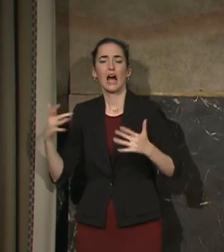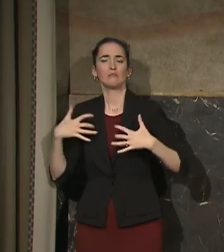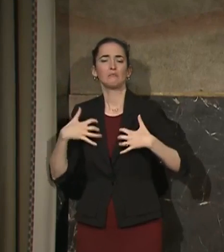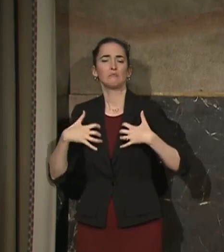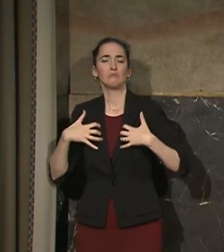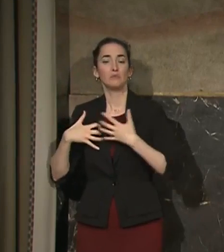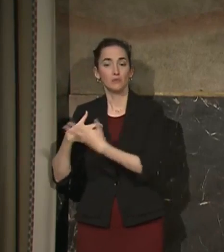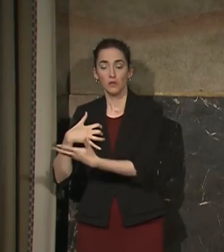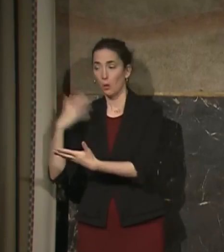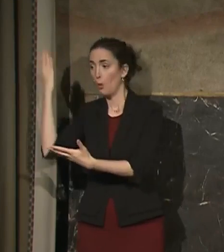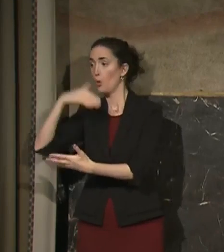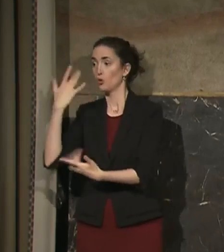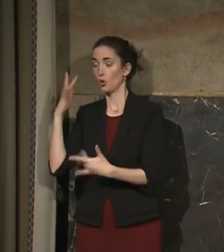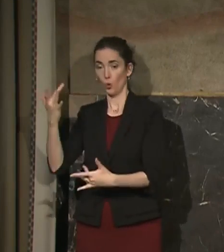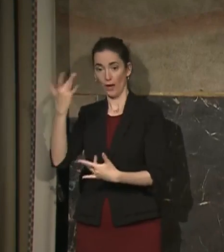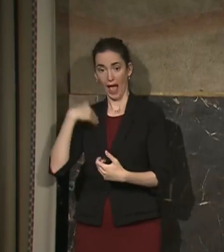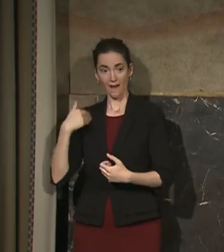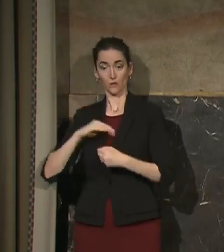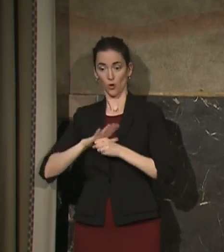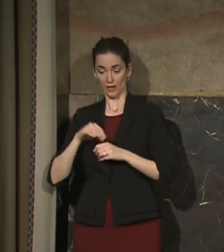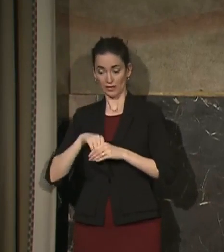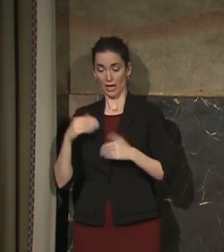WERE EITHER MILDLY SYMPTOMATIC OR ASYMPTOMATIC. THEY HAVE NO IDEA THAT THEY HAVE TH